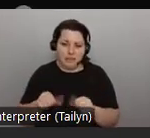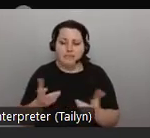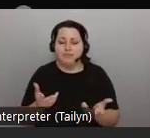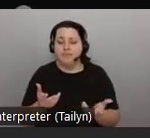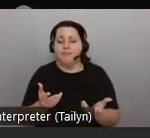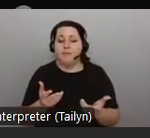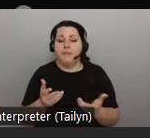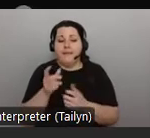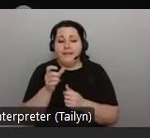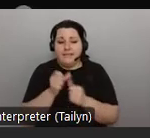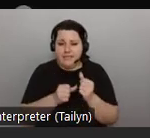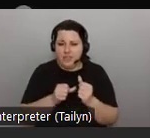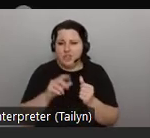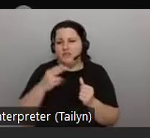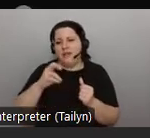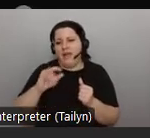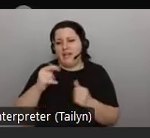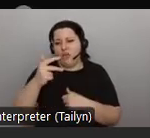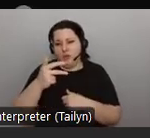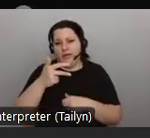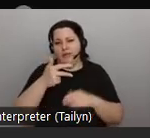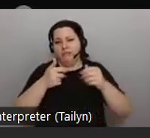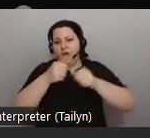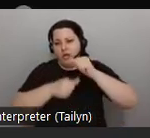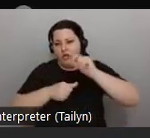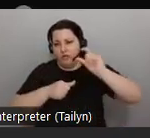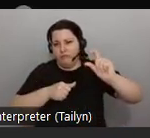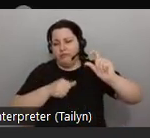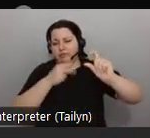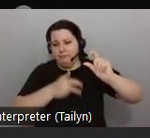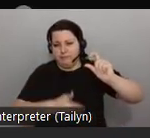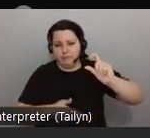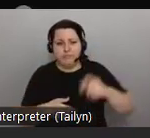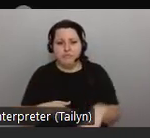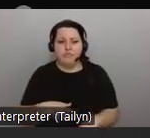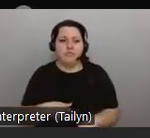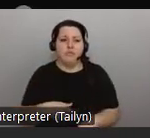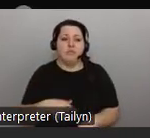like the loan program or the financial loan program or us as the IT